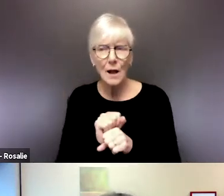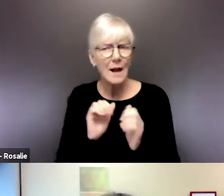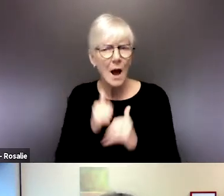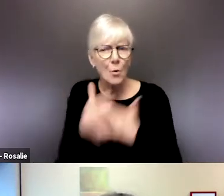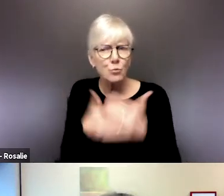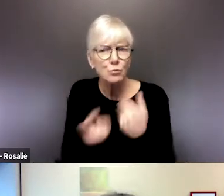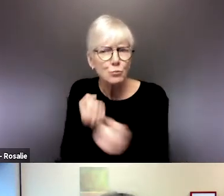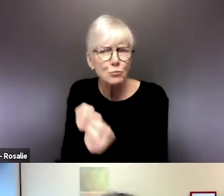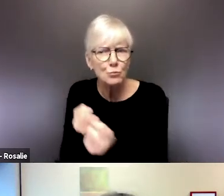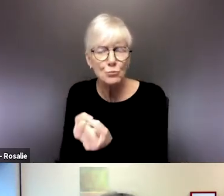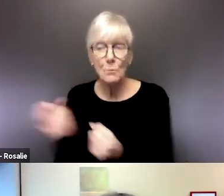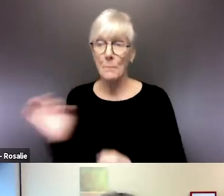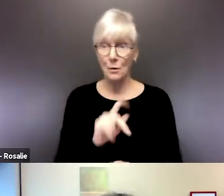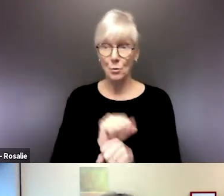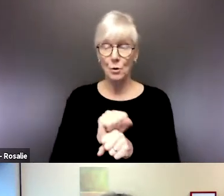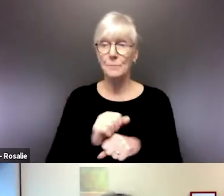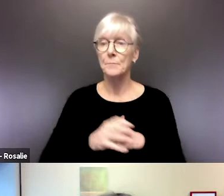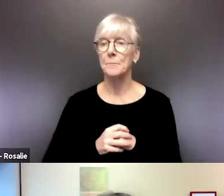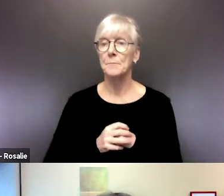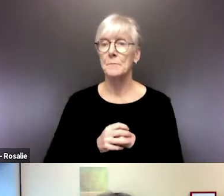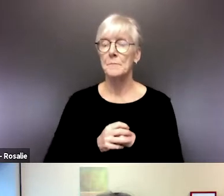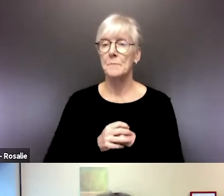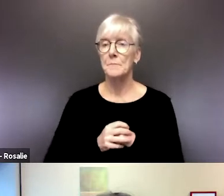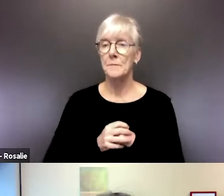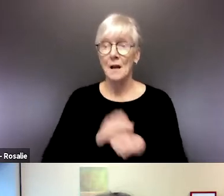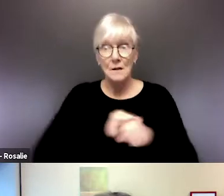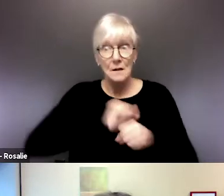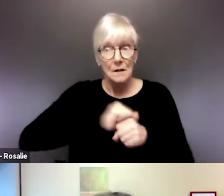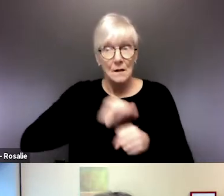if work is not always the main cause of the mental health problems or research.